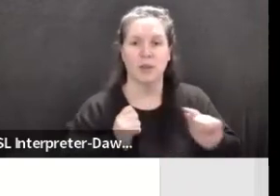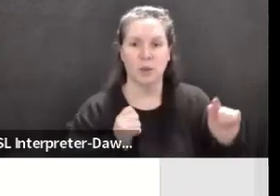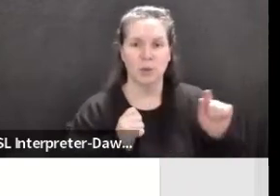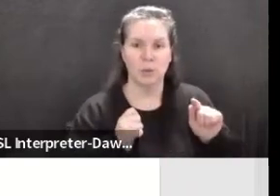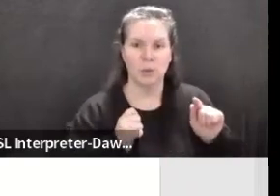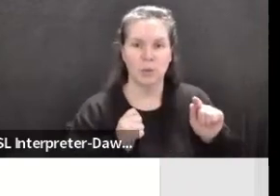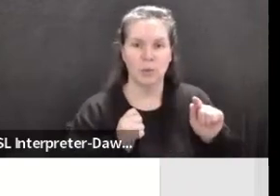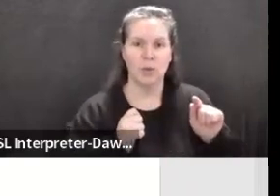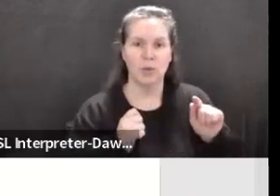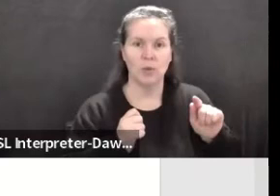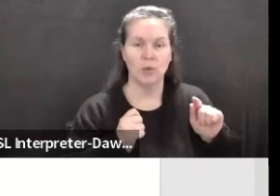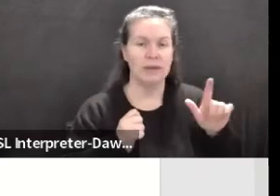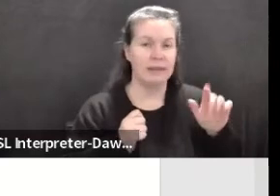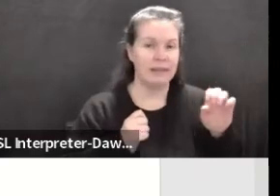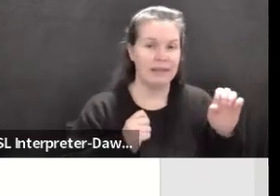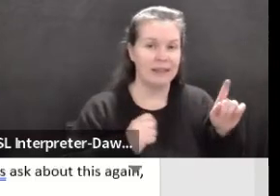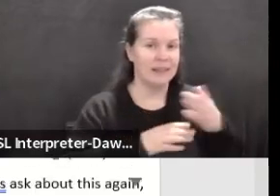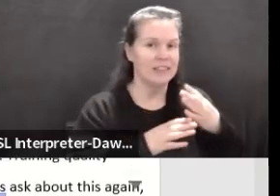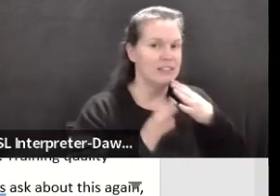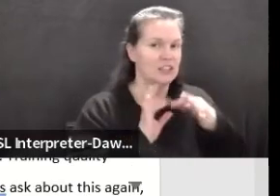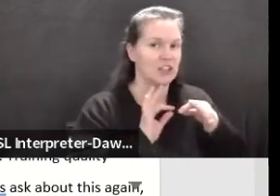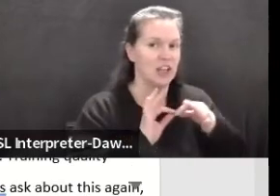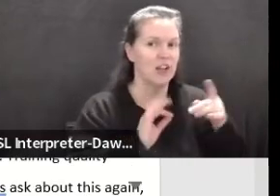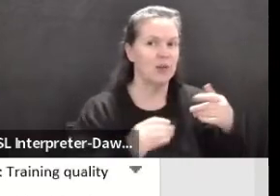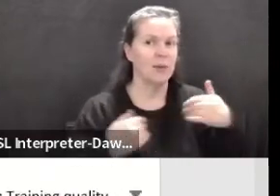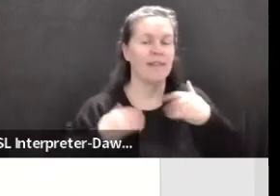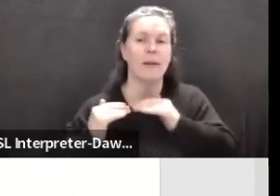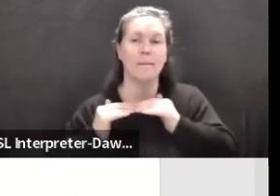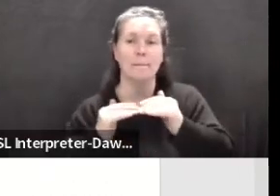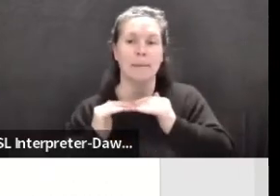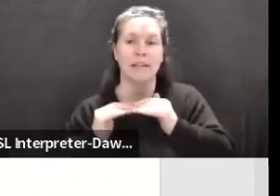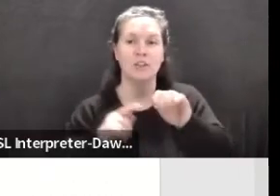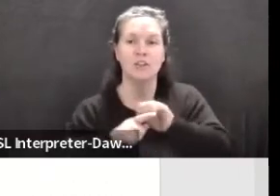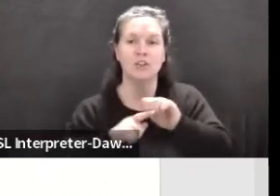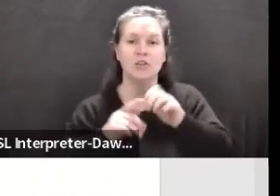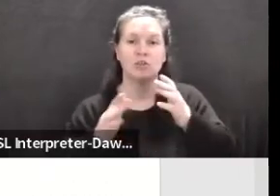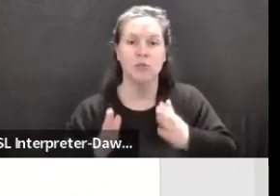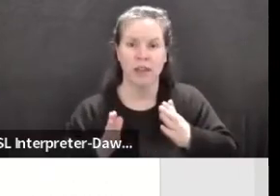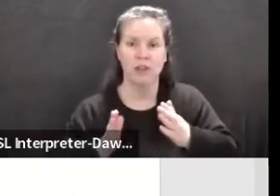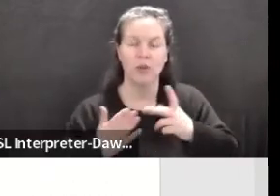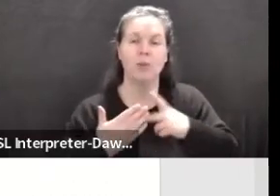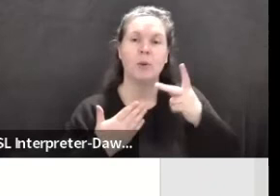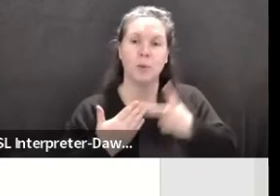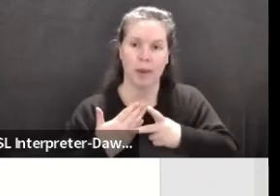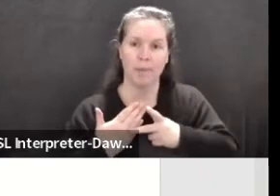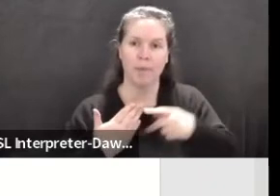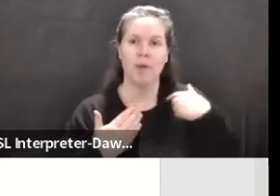Lee shared that we have a peer trainer program that we have put together.